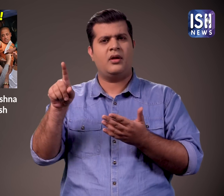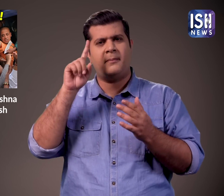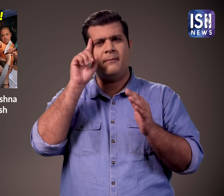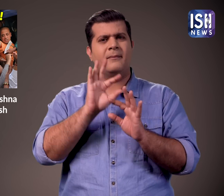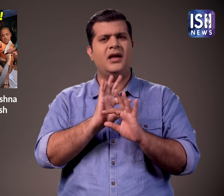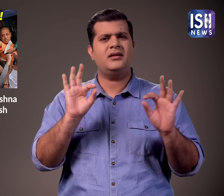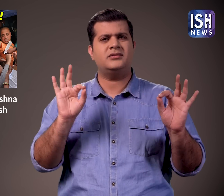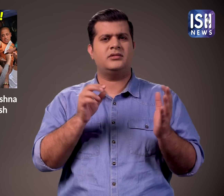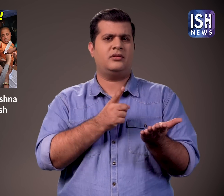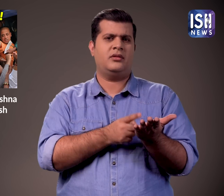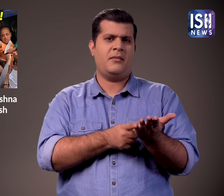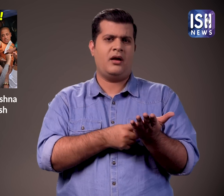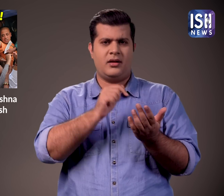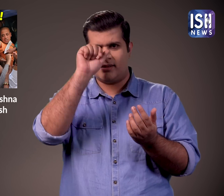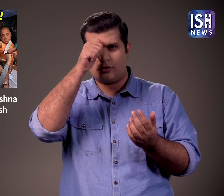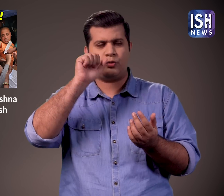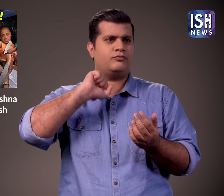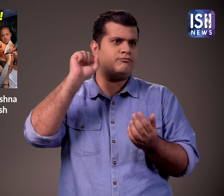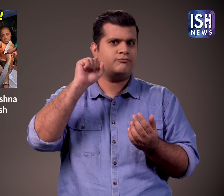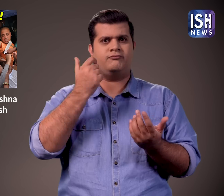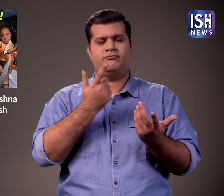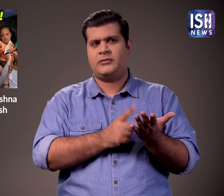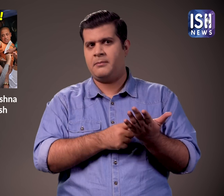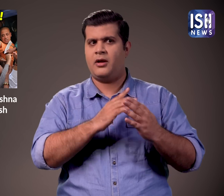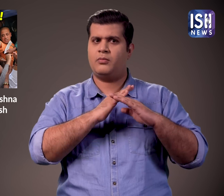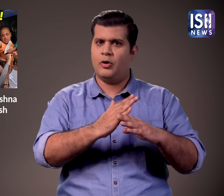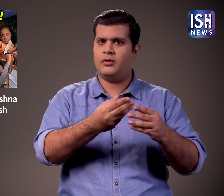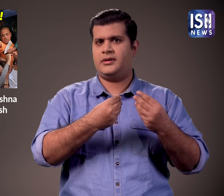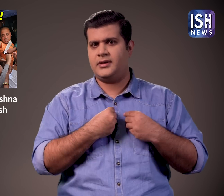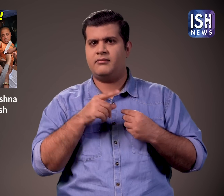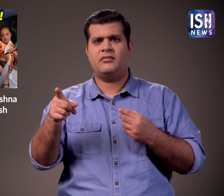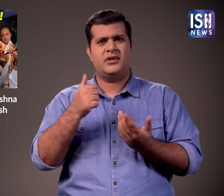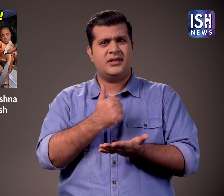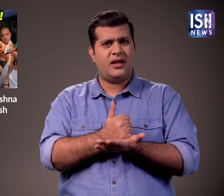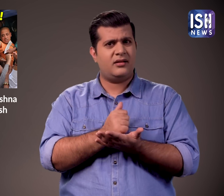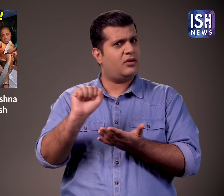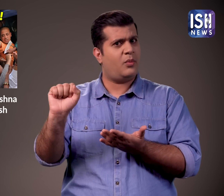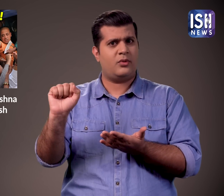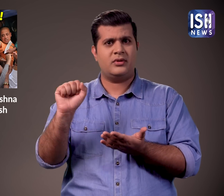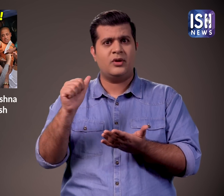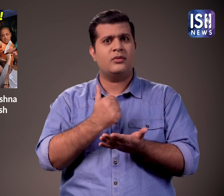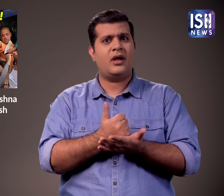He peacefully demanded protection for Hindus which is his lawful right.